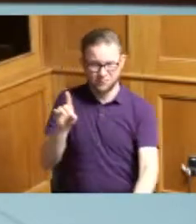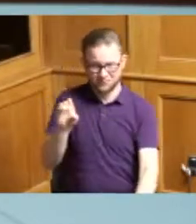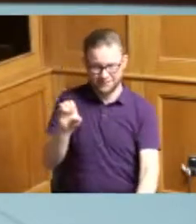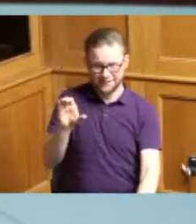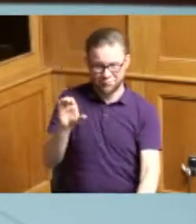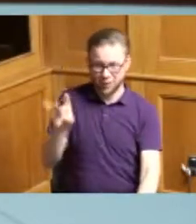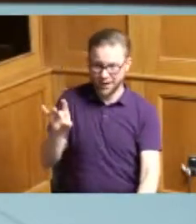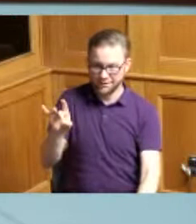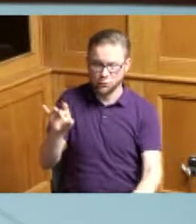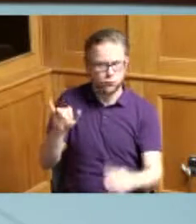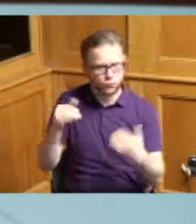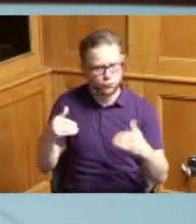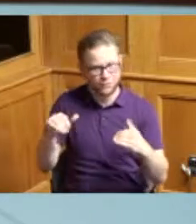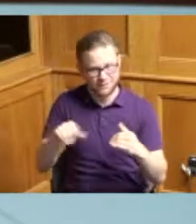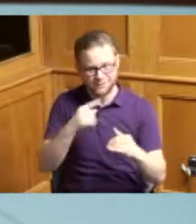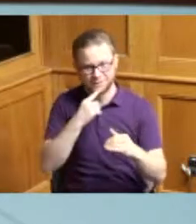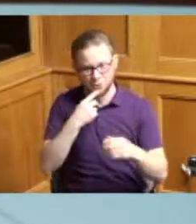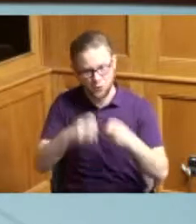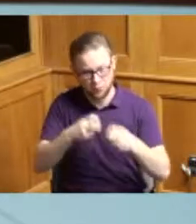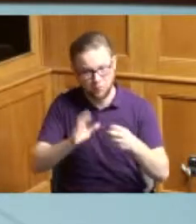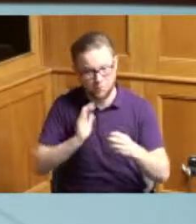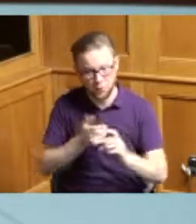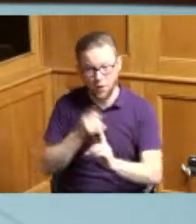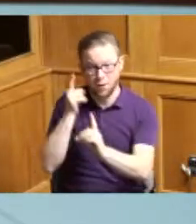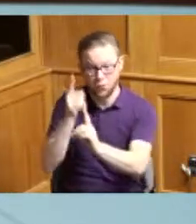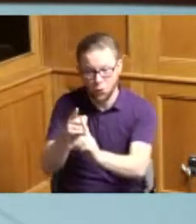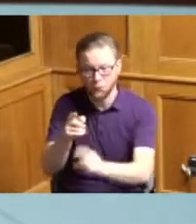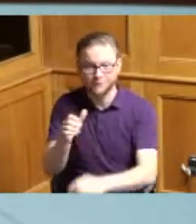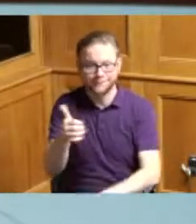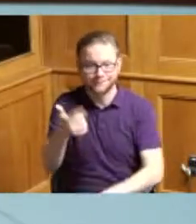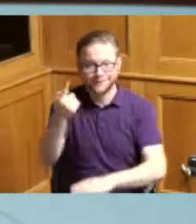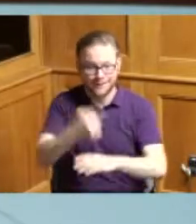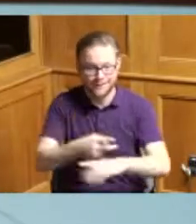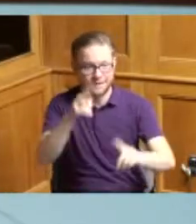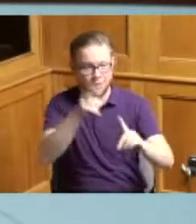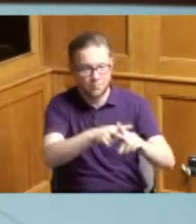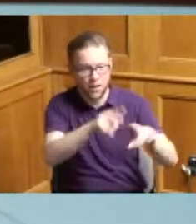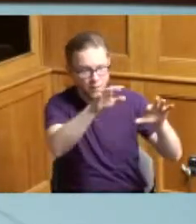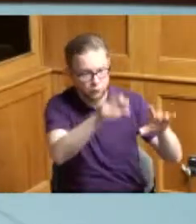within a 10-day time frame our goal is by march that we will be able to process applications that